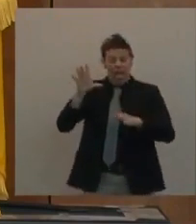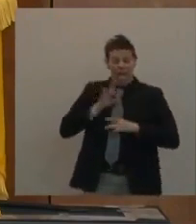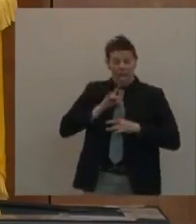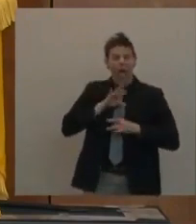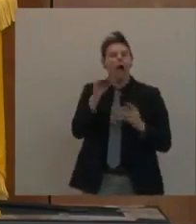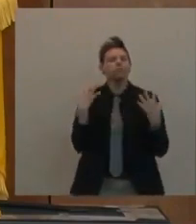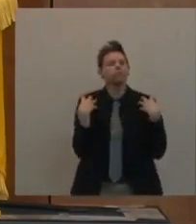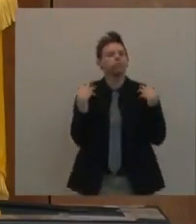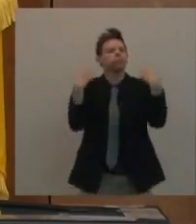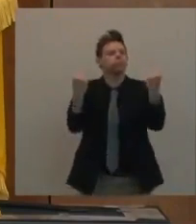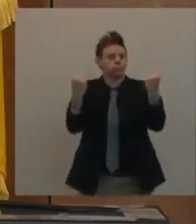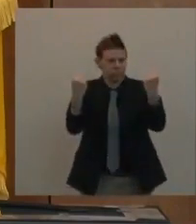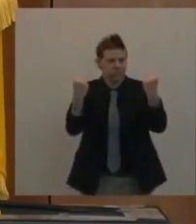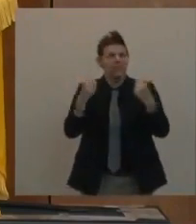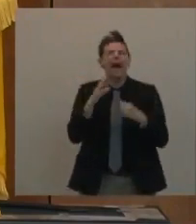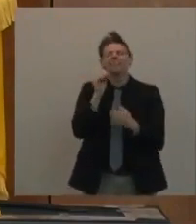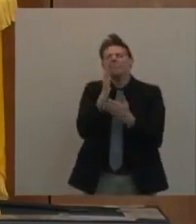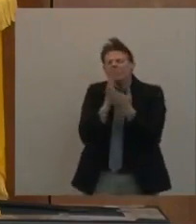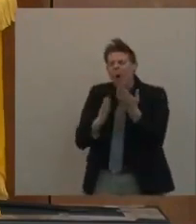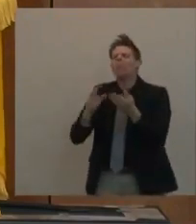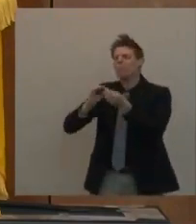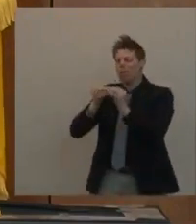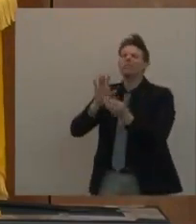WE HAVE 217 INDIVIDUALS WHO HAVE RECOVERED.